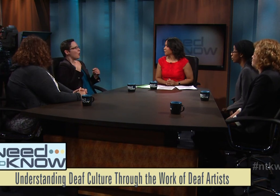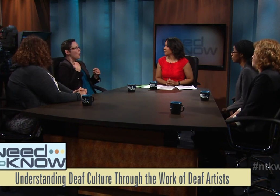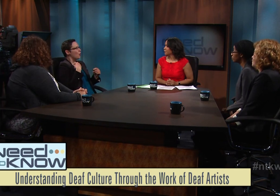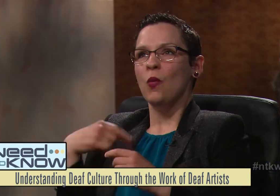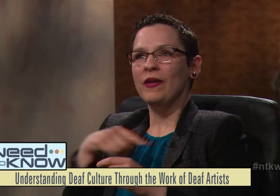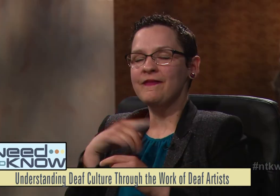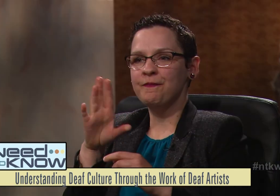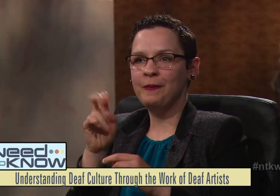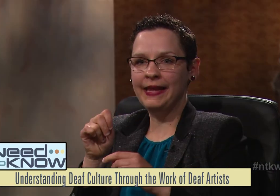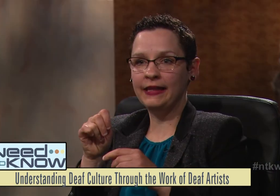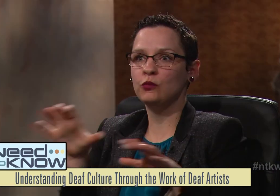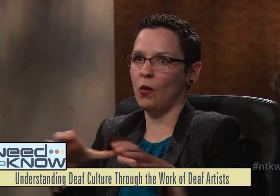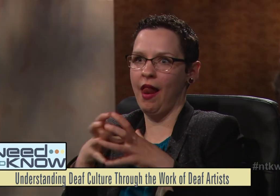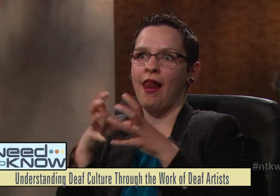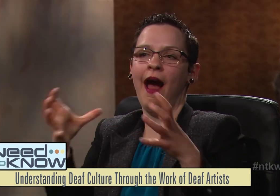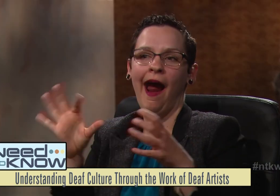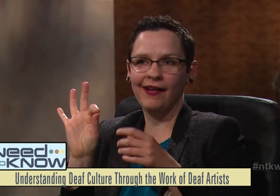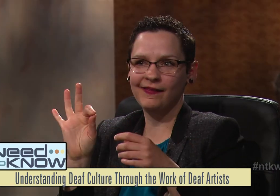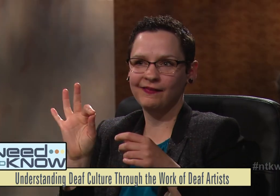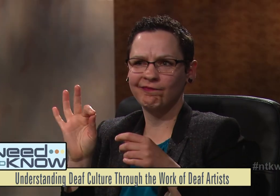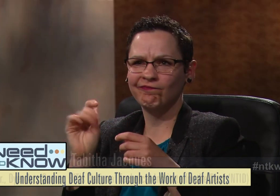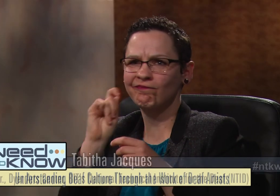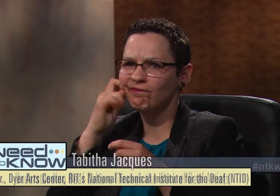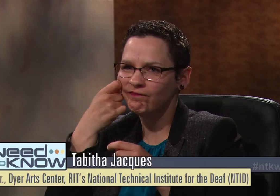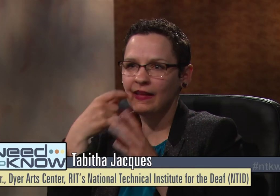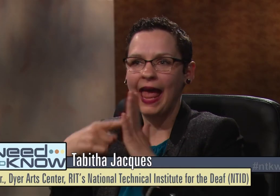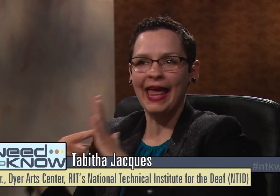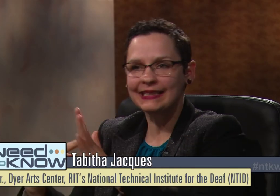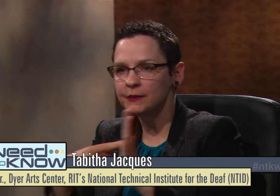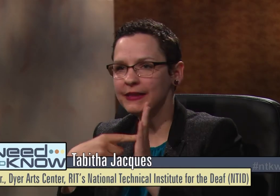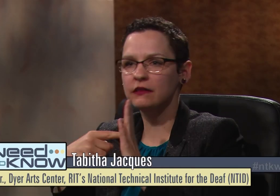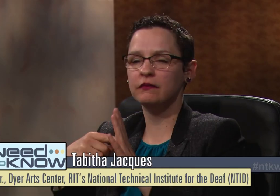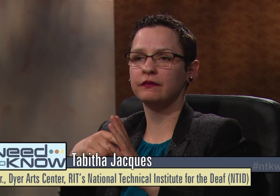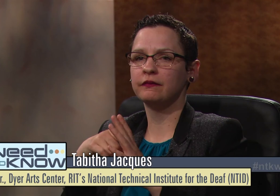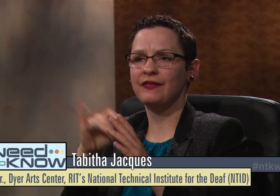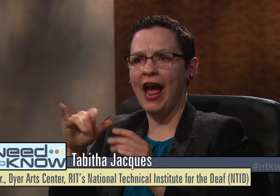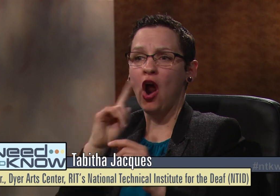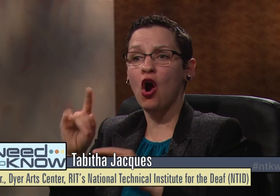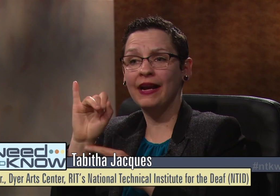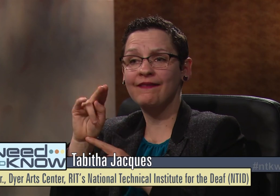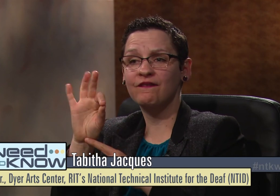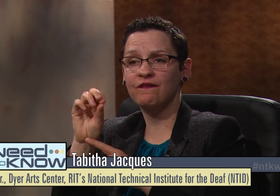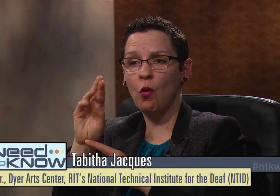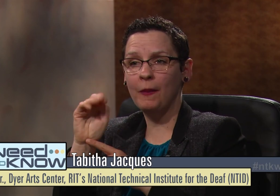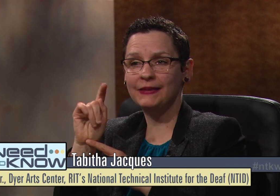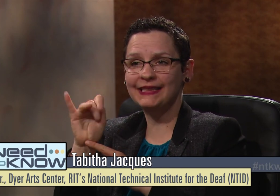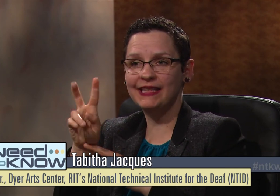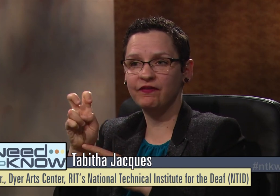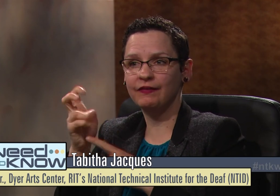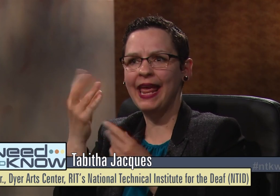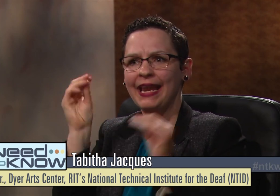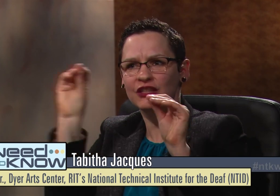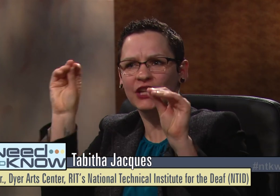WELL WE HAVE BEEN DOING LOTS OF REALLY NEAT EXHIBITS